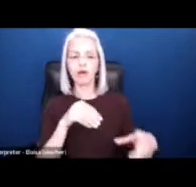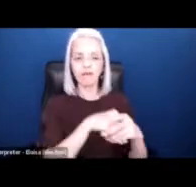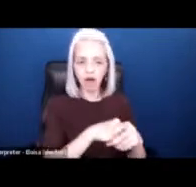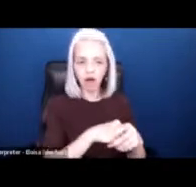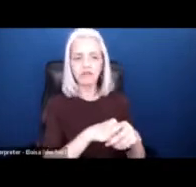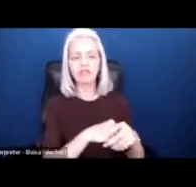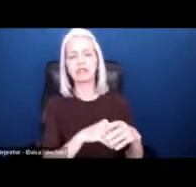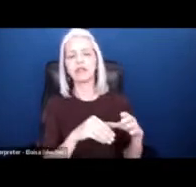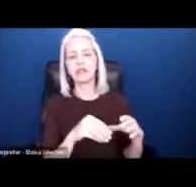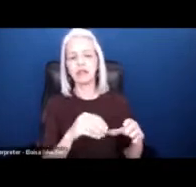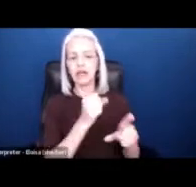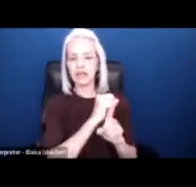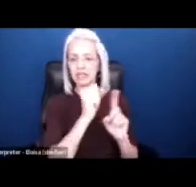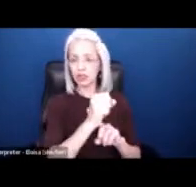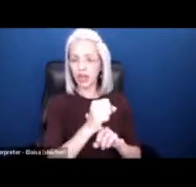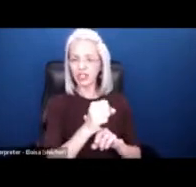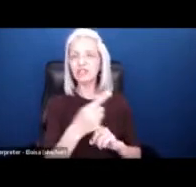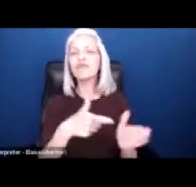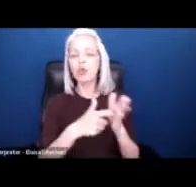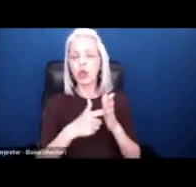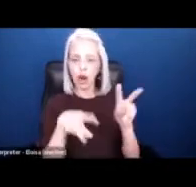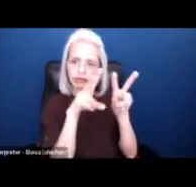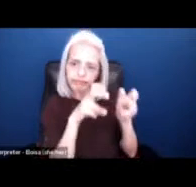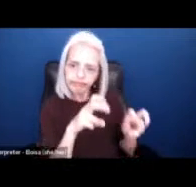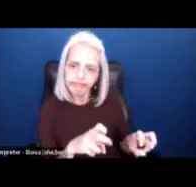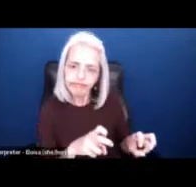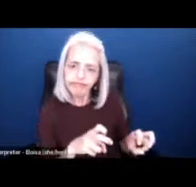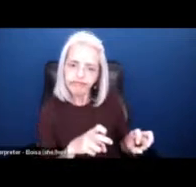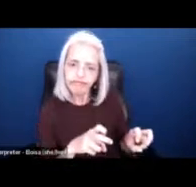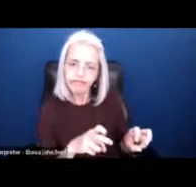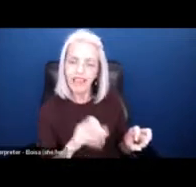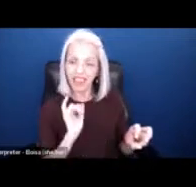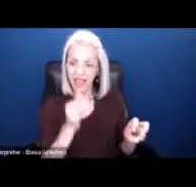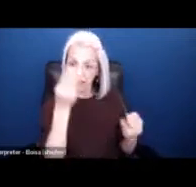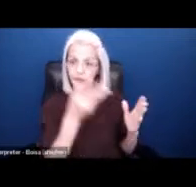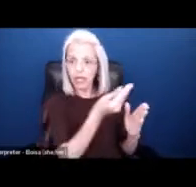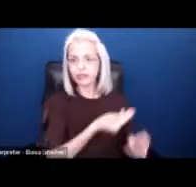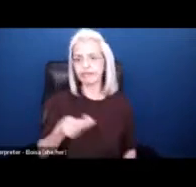at some of our policies, you bring that information forward, that's helpful. The other piece